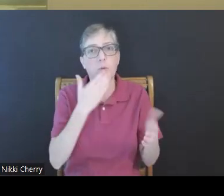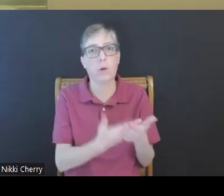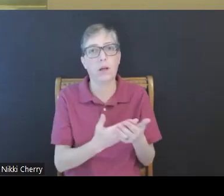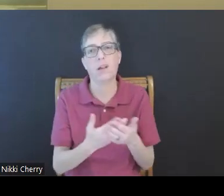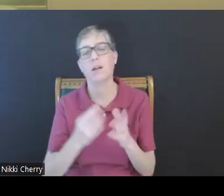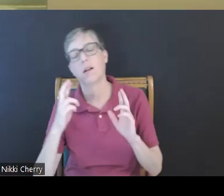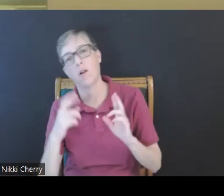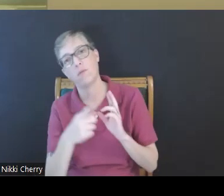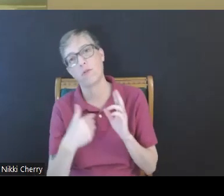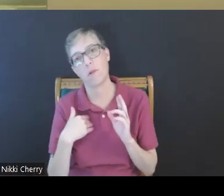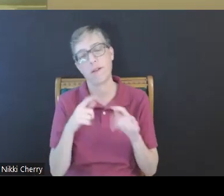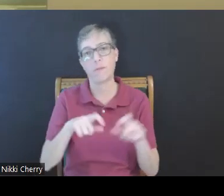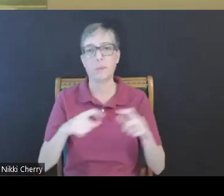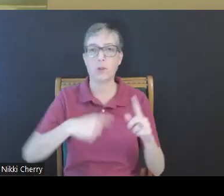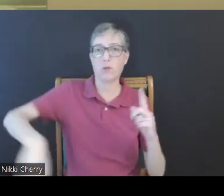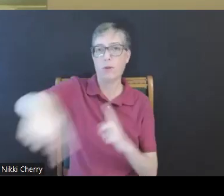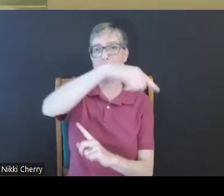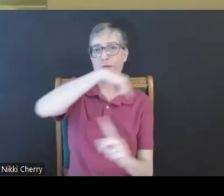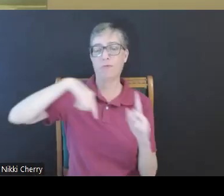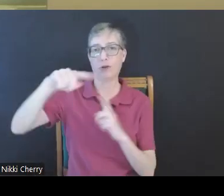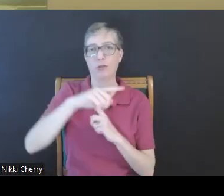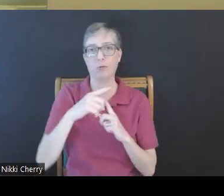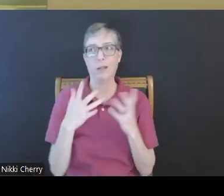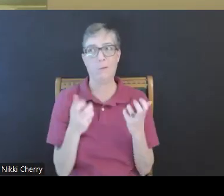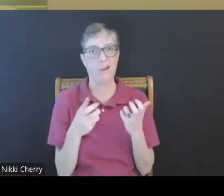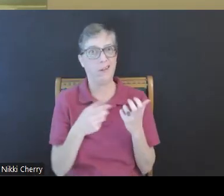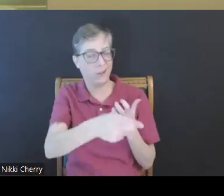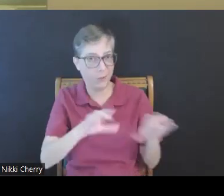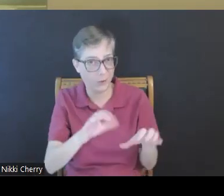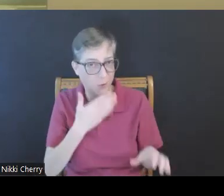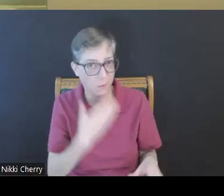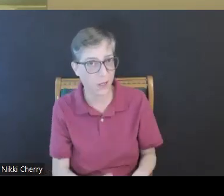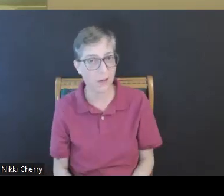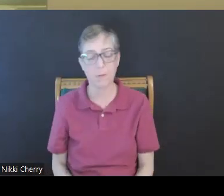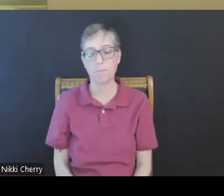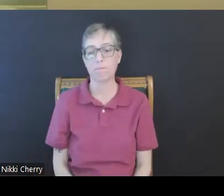life who are motivated to help you do well and so I was really really surprised that it could have